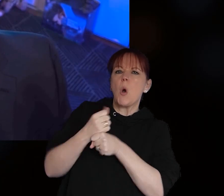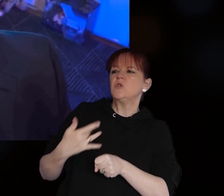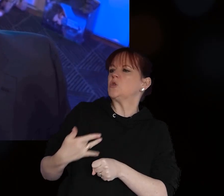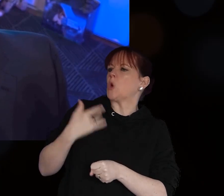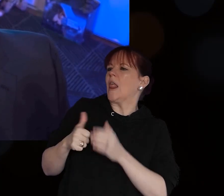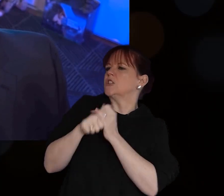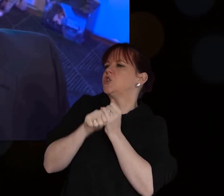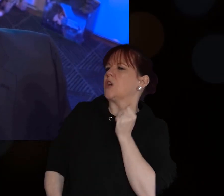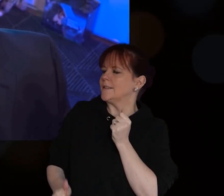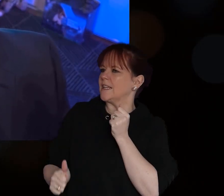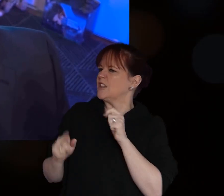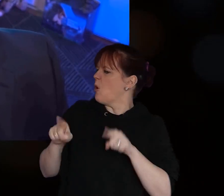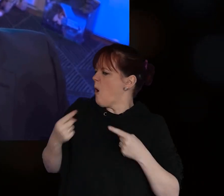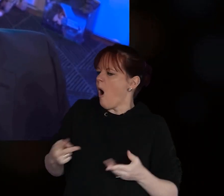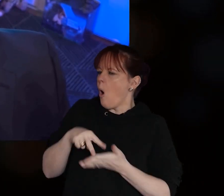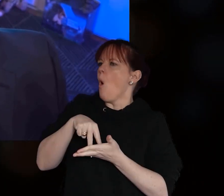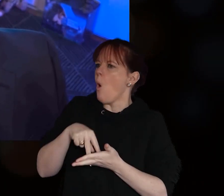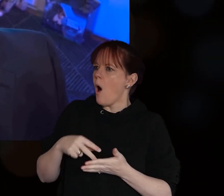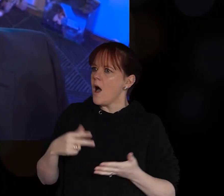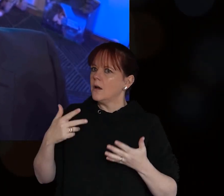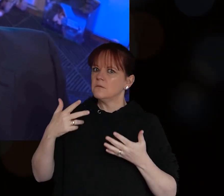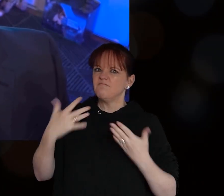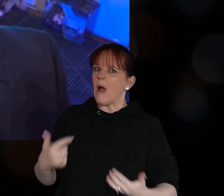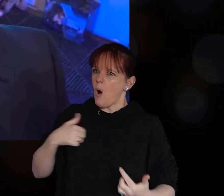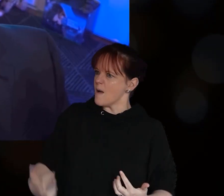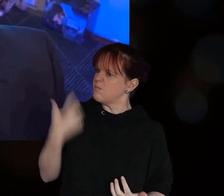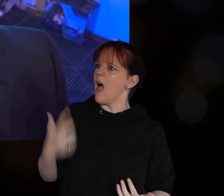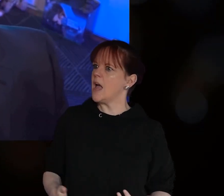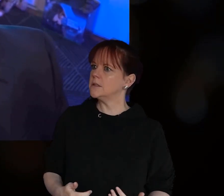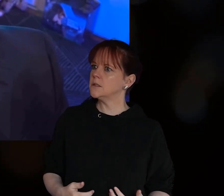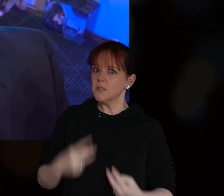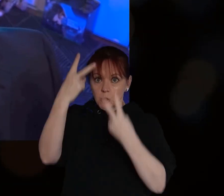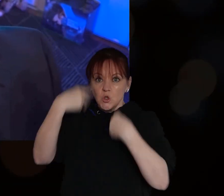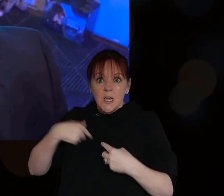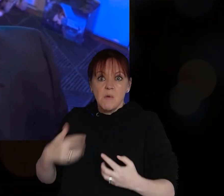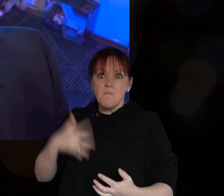Now you made me mad! You don't want to see Steve when he's mad!